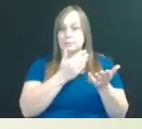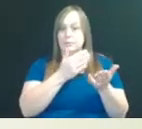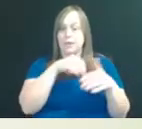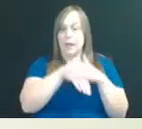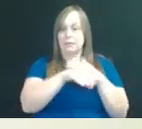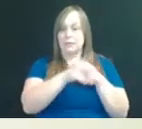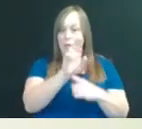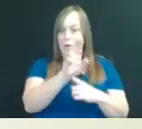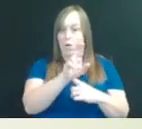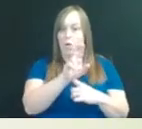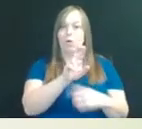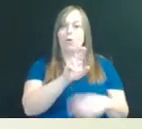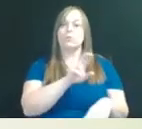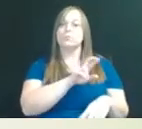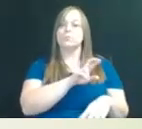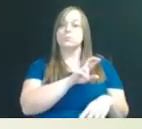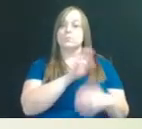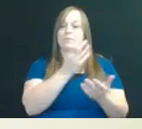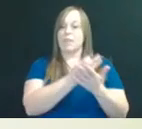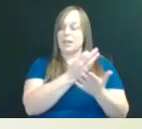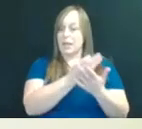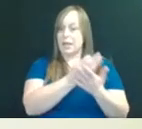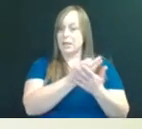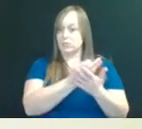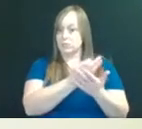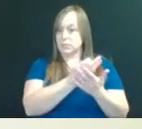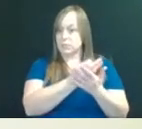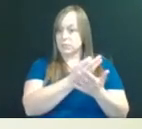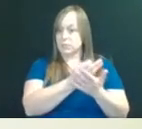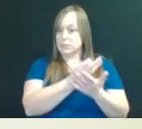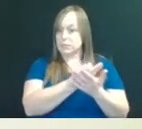These are services that are financially based